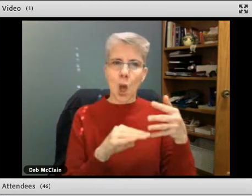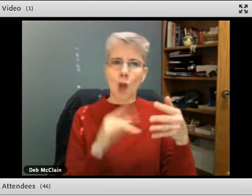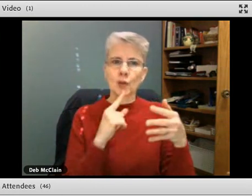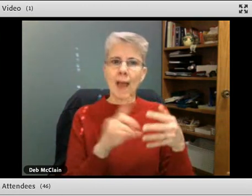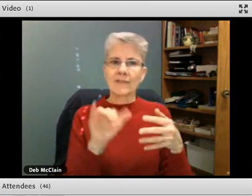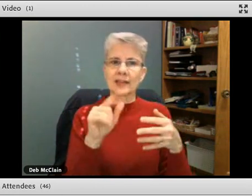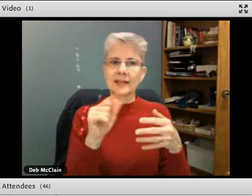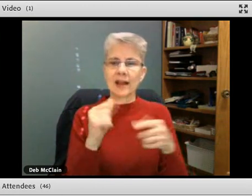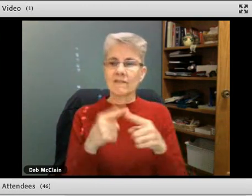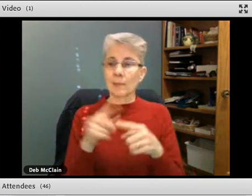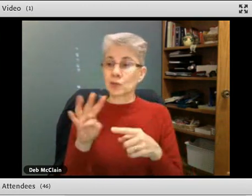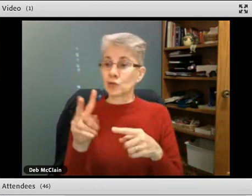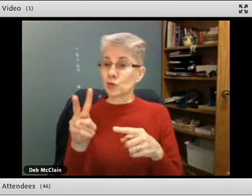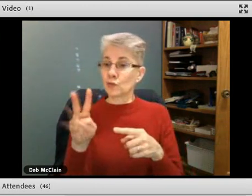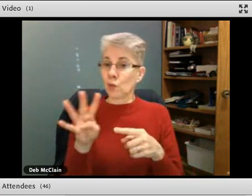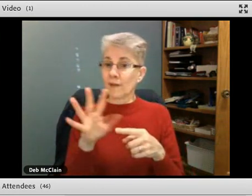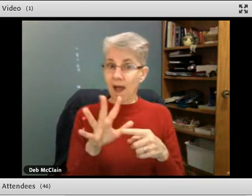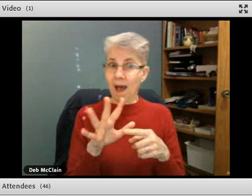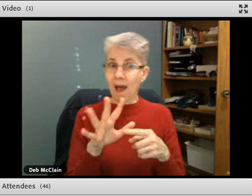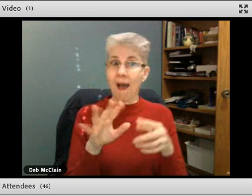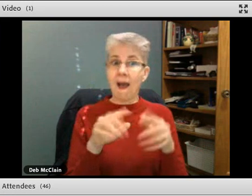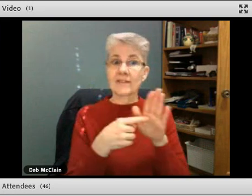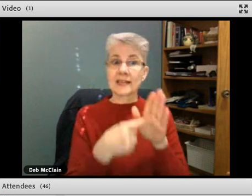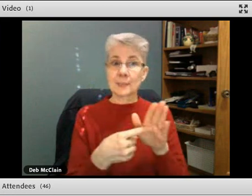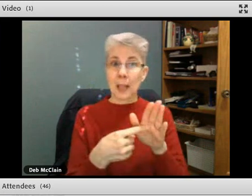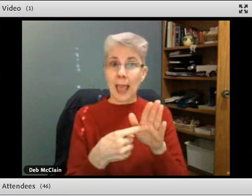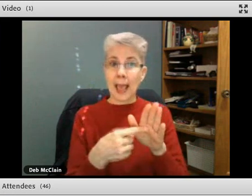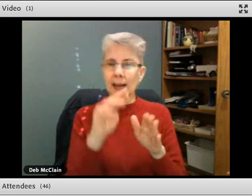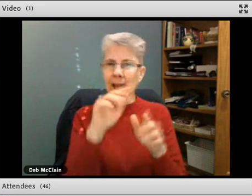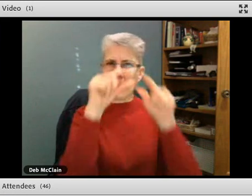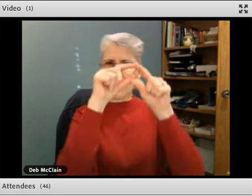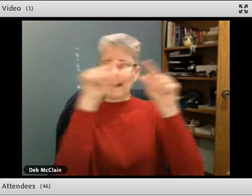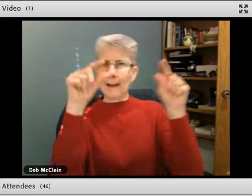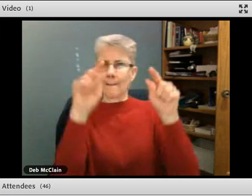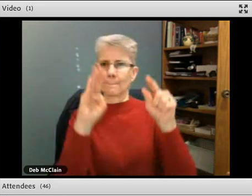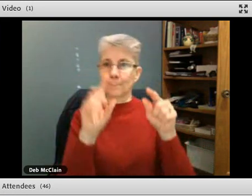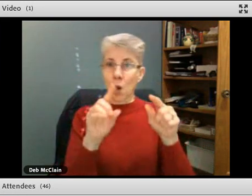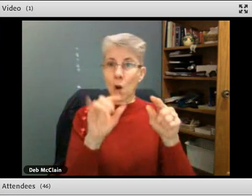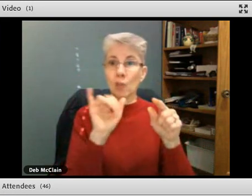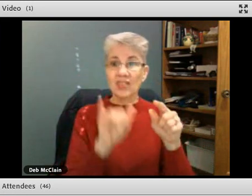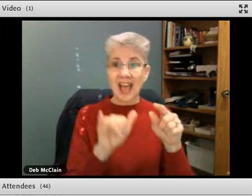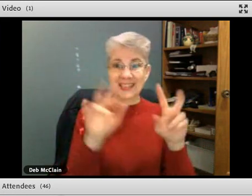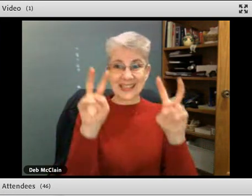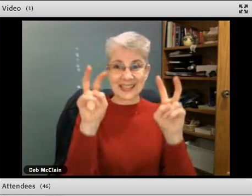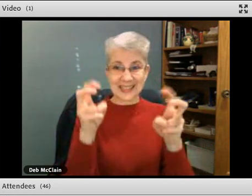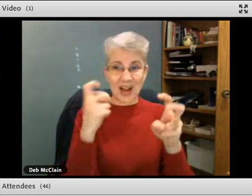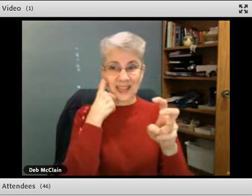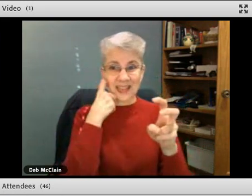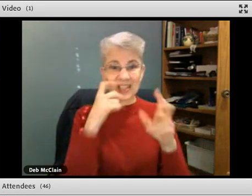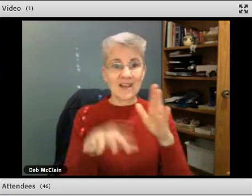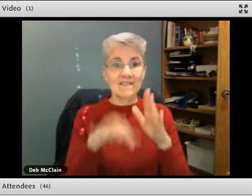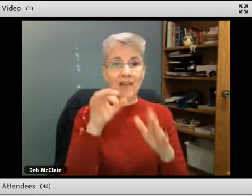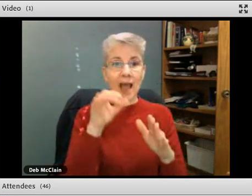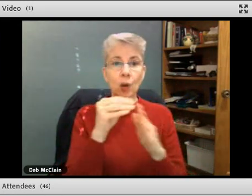so that people know right away this is the title that they just found a record for, and then you have these user-friendly tags